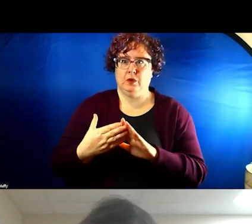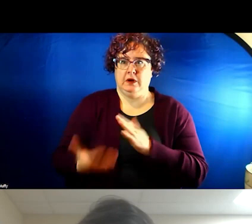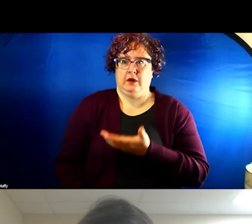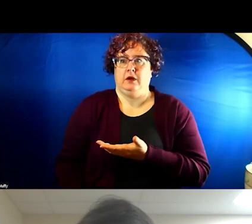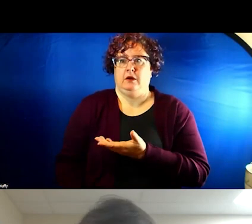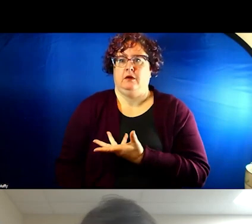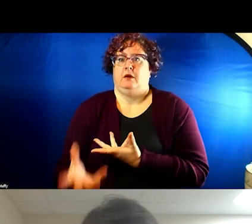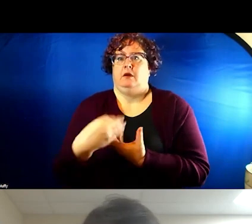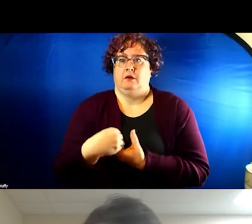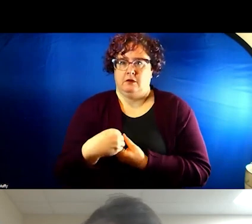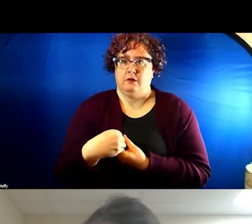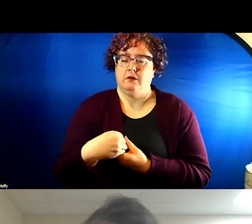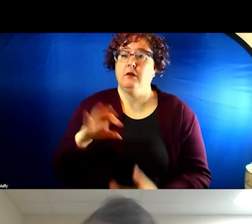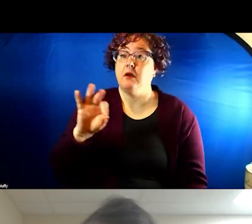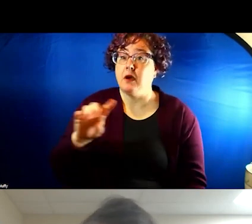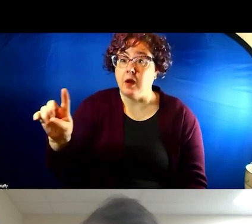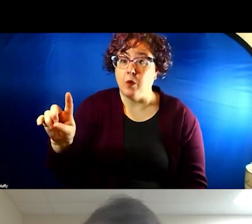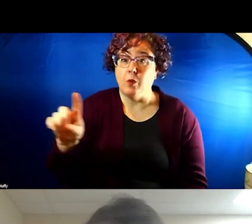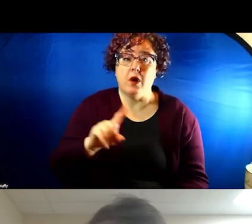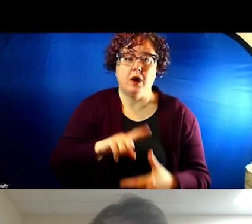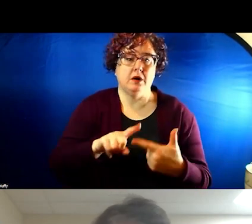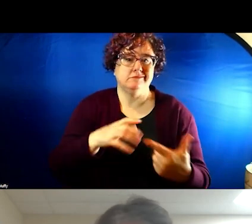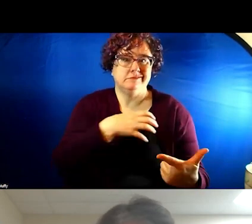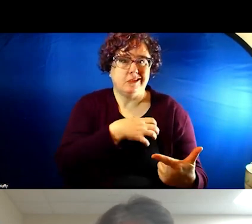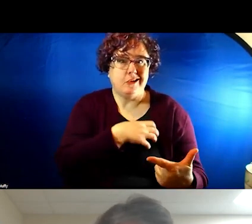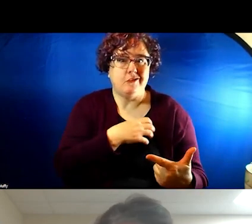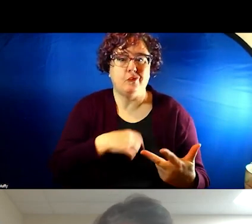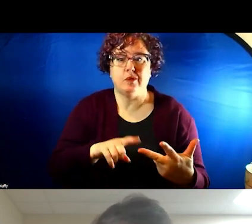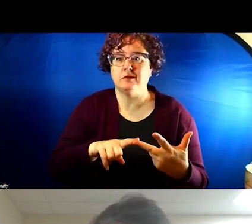IT ENGAGES OUR 911 STAFF, LAW ENFORCEMENT, EMS, LITERALLY WE HAVE